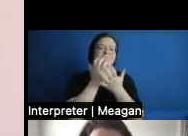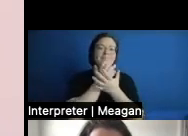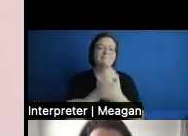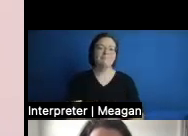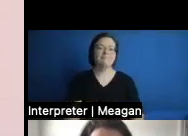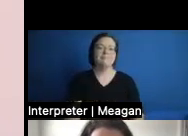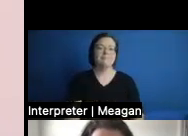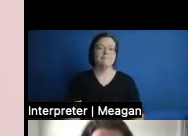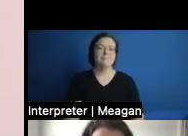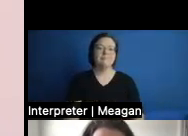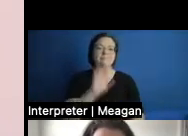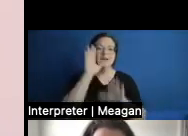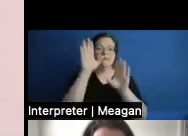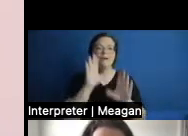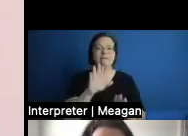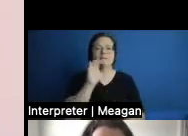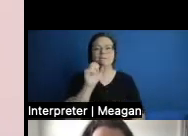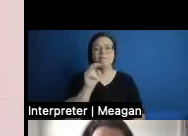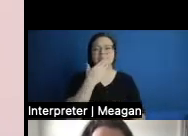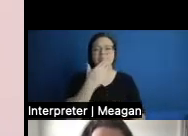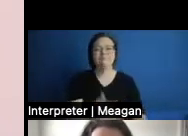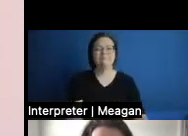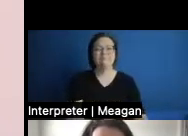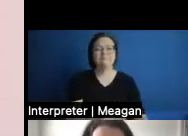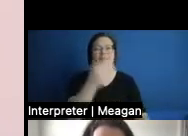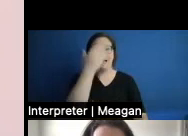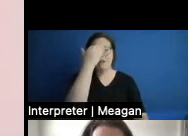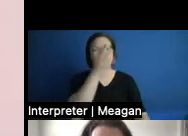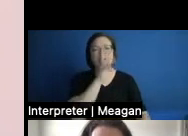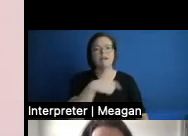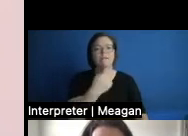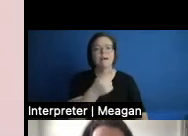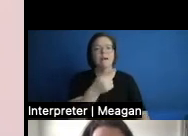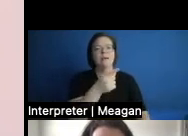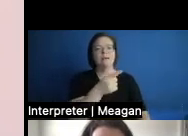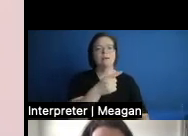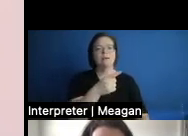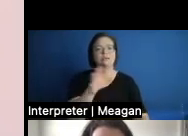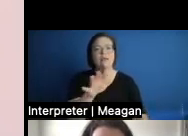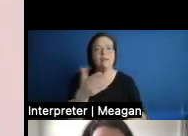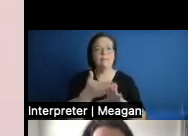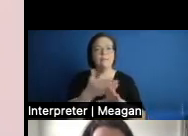Wow. That's awesome, Ben. Thank you. And I know we've talked about Cormac McCarthy kind of doing that in the past where he just you know does such a good